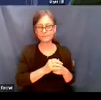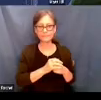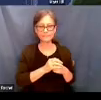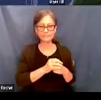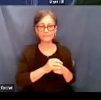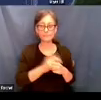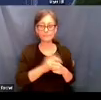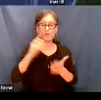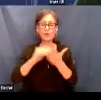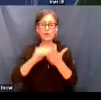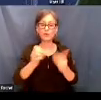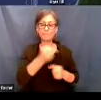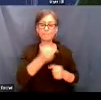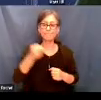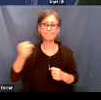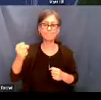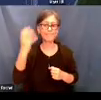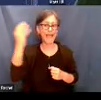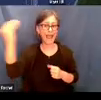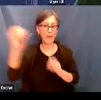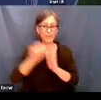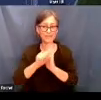for students placed in out of state non-public schools.